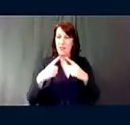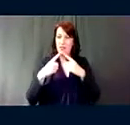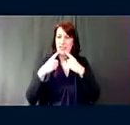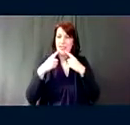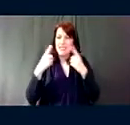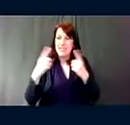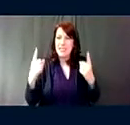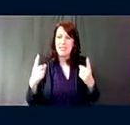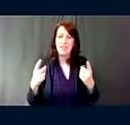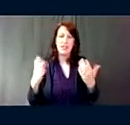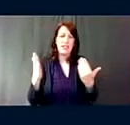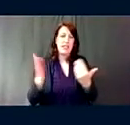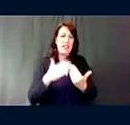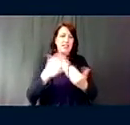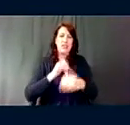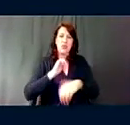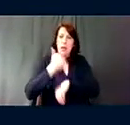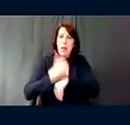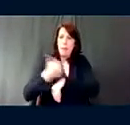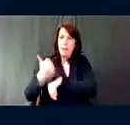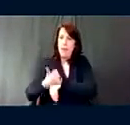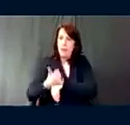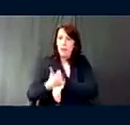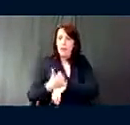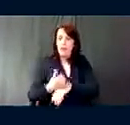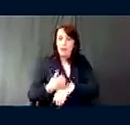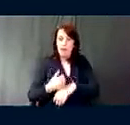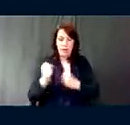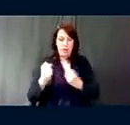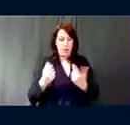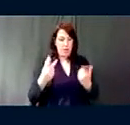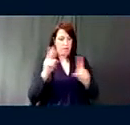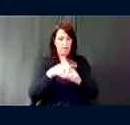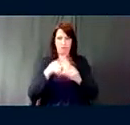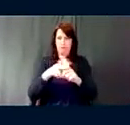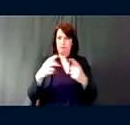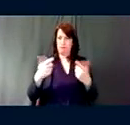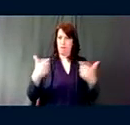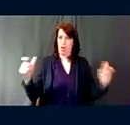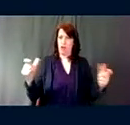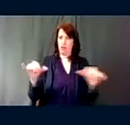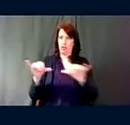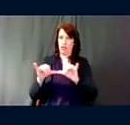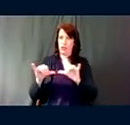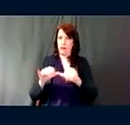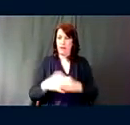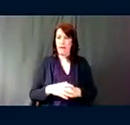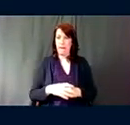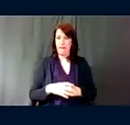IN TERMS OF SOMETHING REALLY SUCCESSFUL, VERY EASY TO IMPLEMENT, SHOULD BE SCALED UP. SO THE NEXT QUESTION OF COURSE